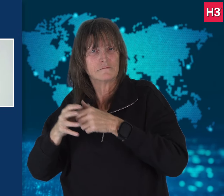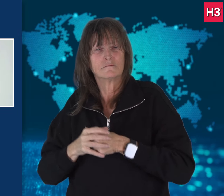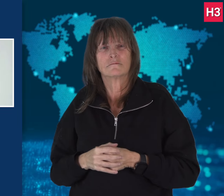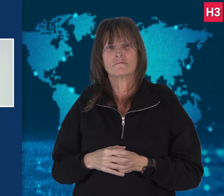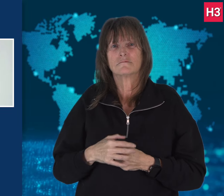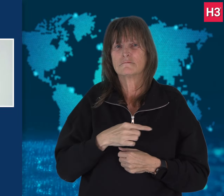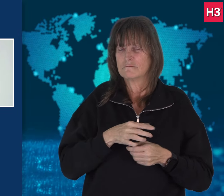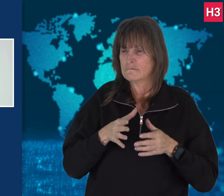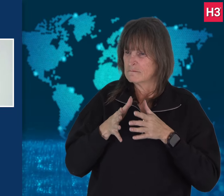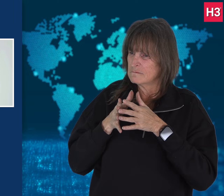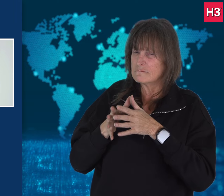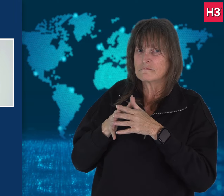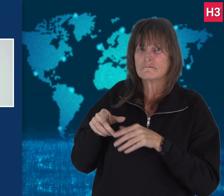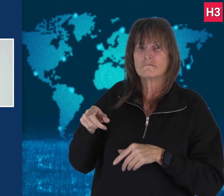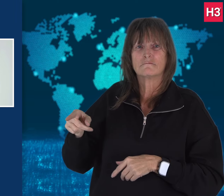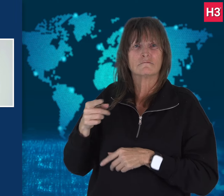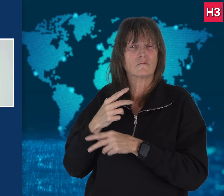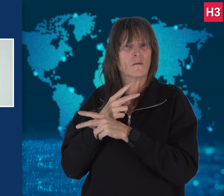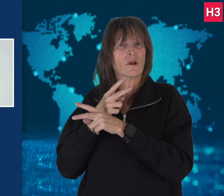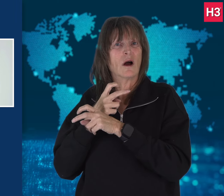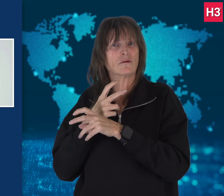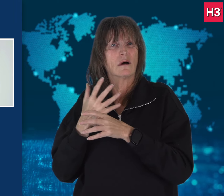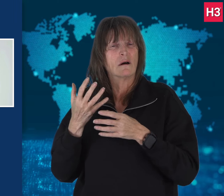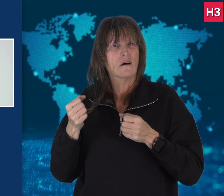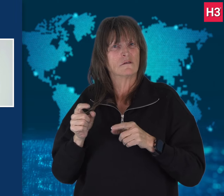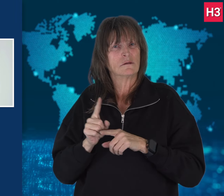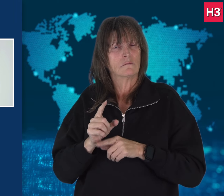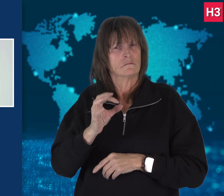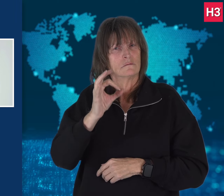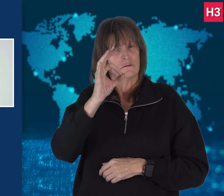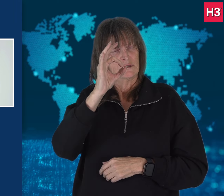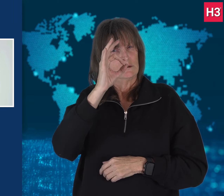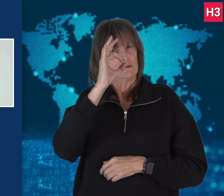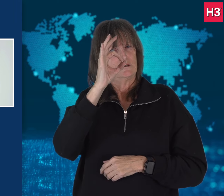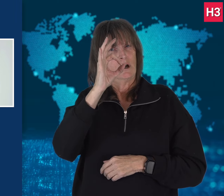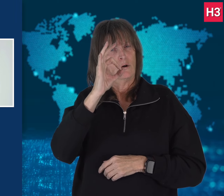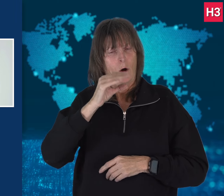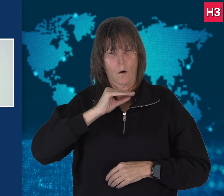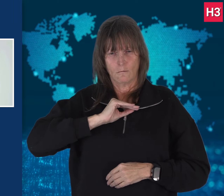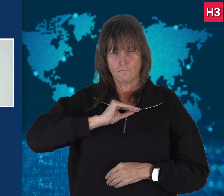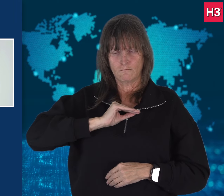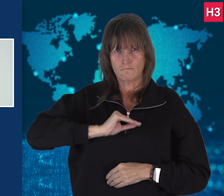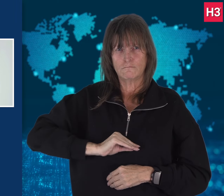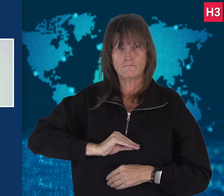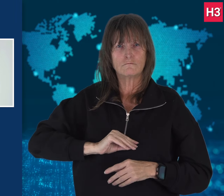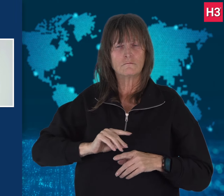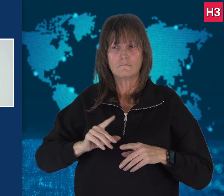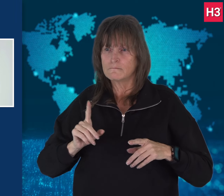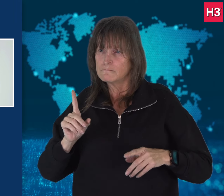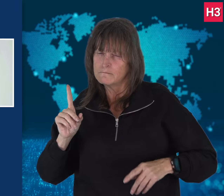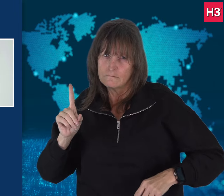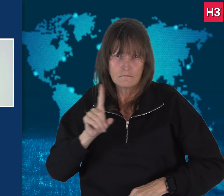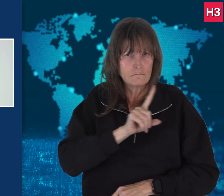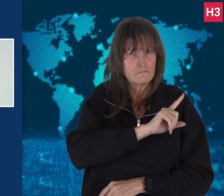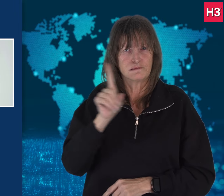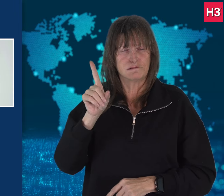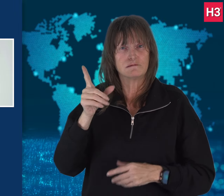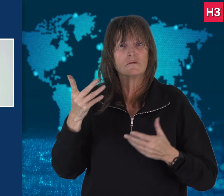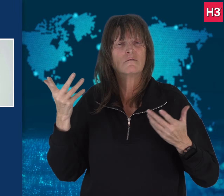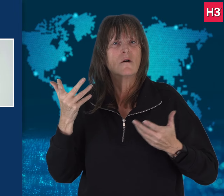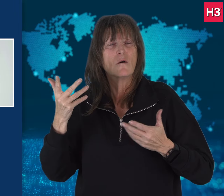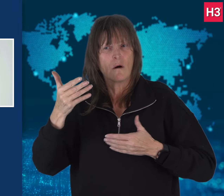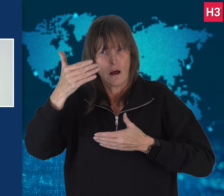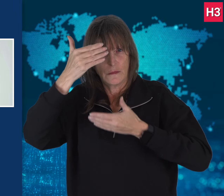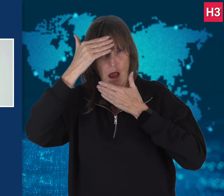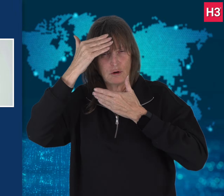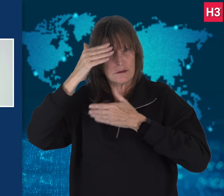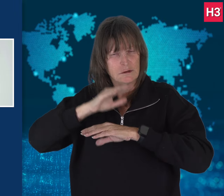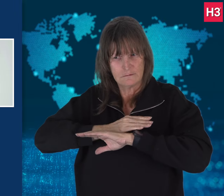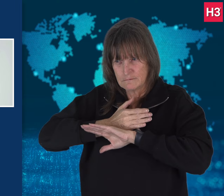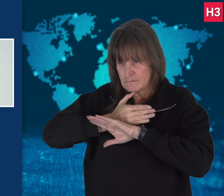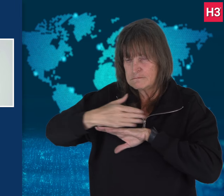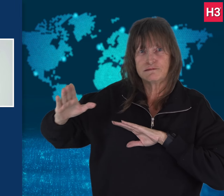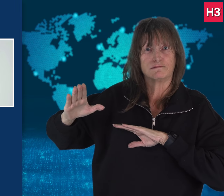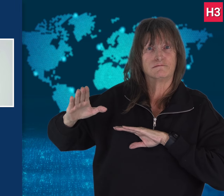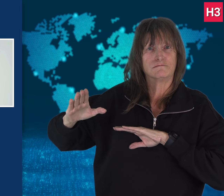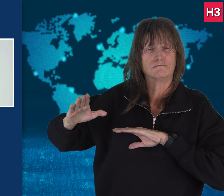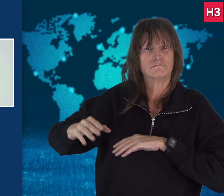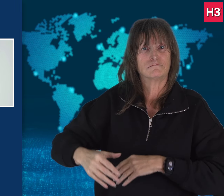intelligence service. He said Austria has “zero tolerance for terrorists.”